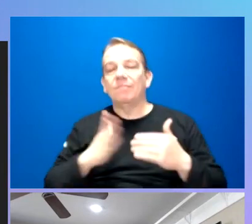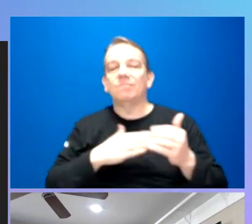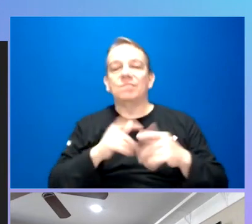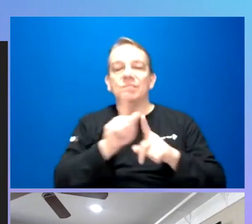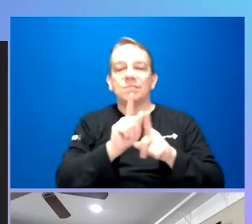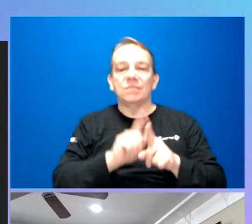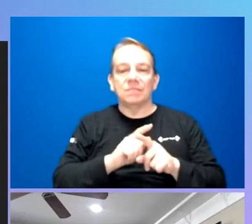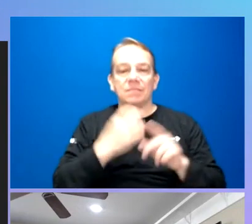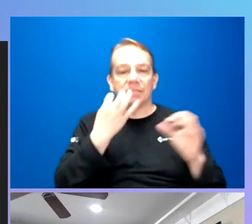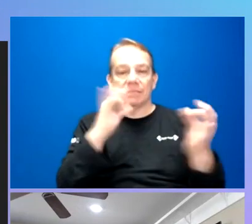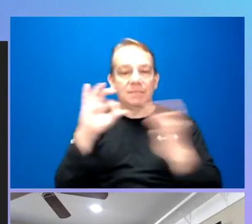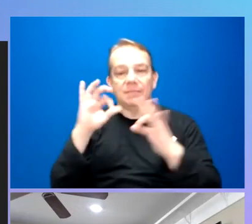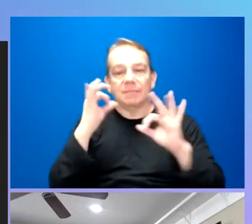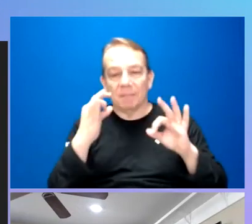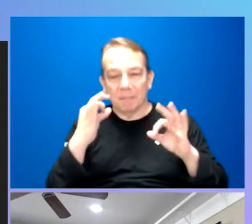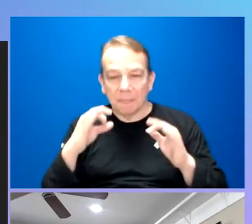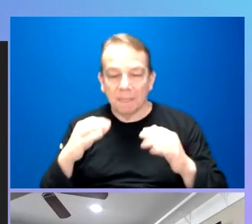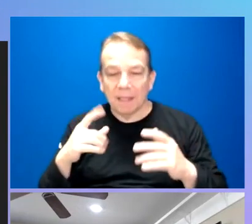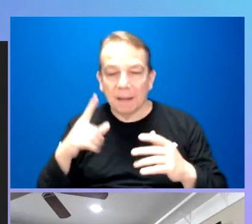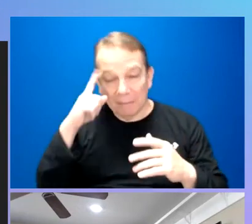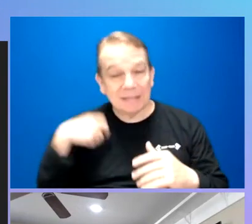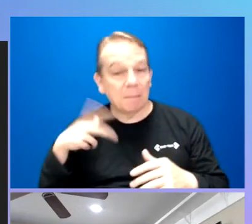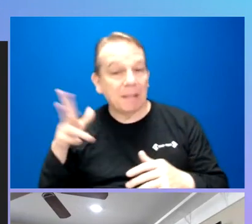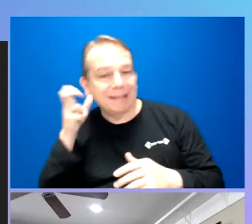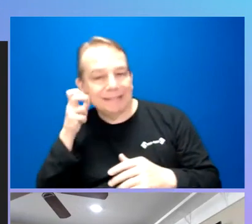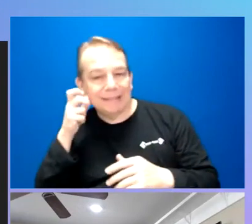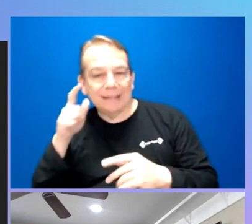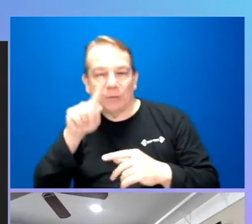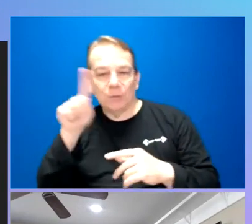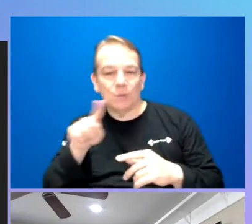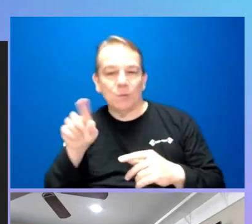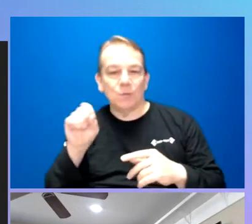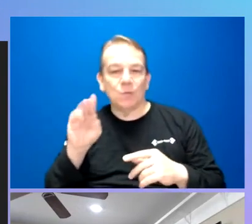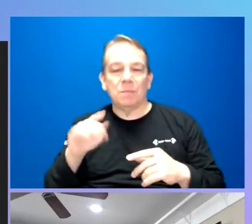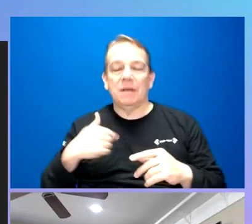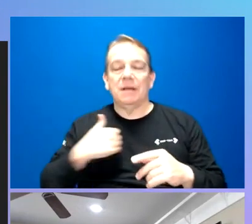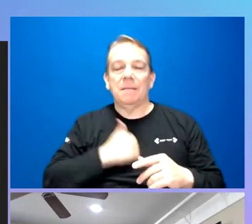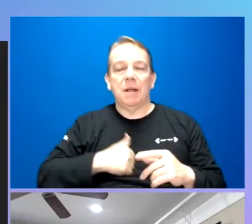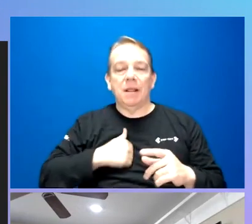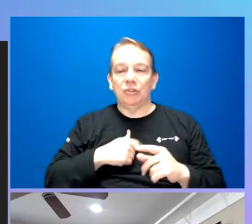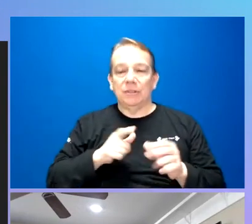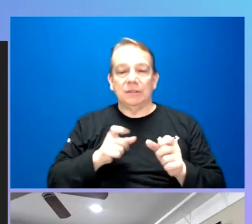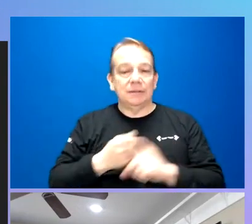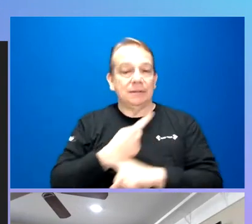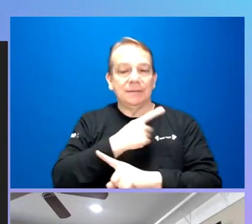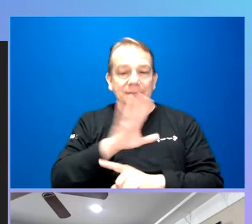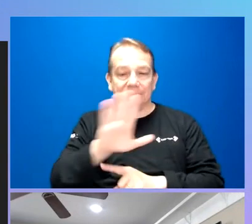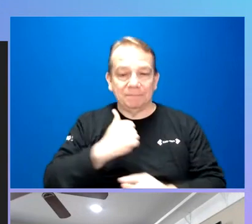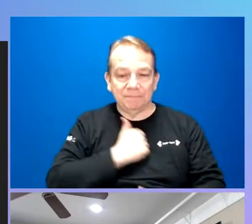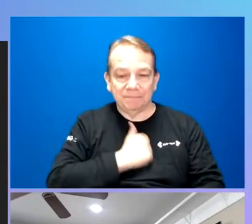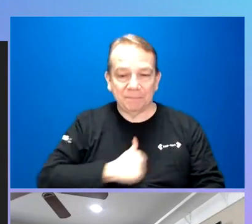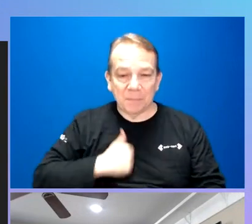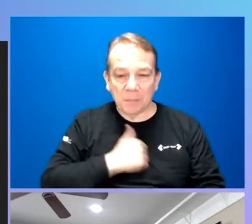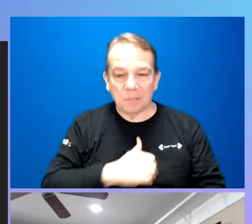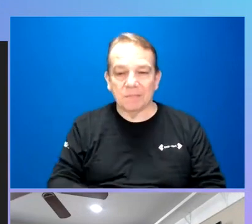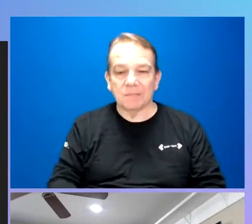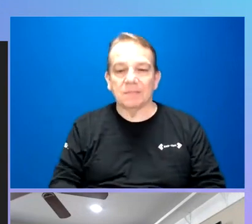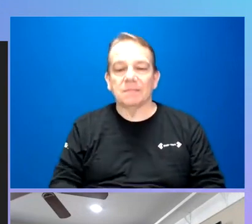gets my focus off track because I'm listening to zoom messages. But anyway, uh, we digress. Um, the diversity of business groups